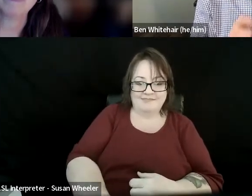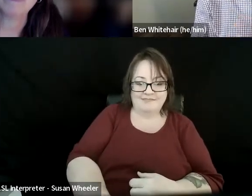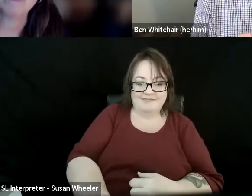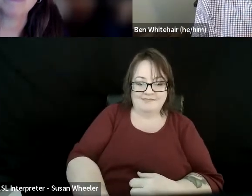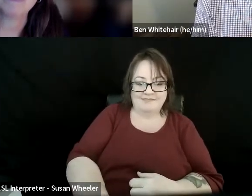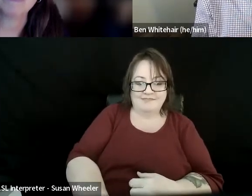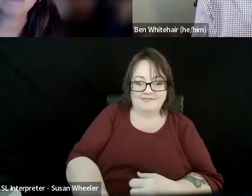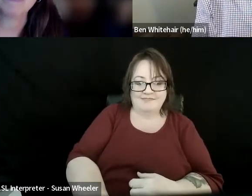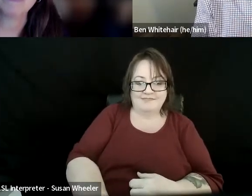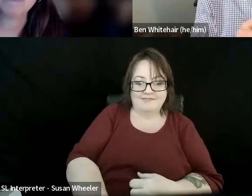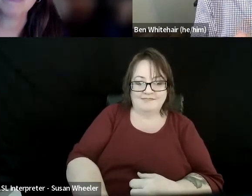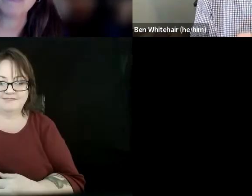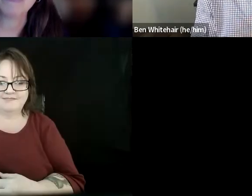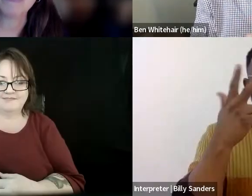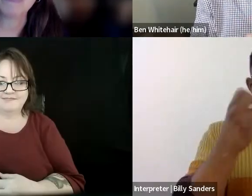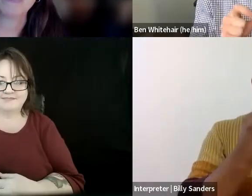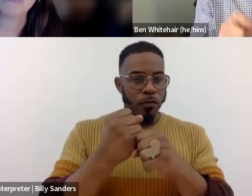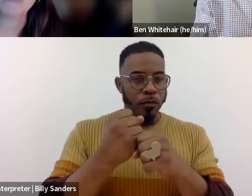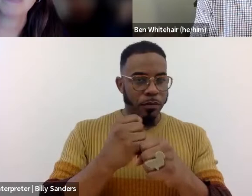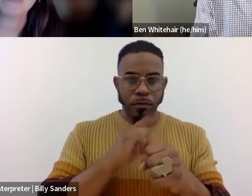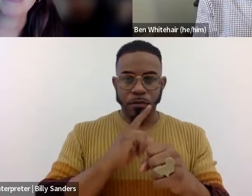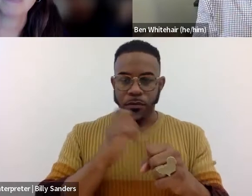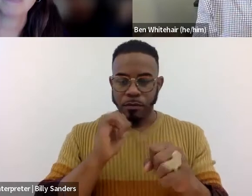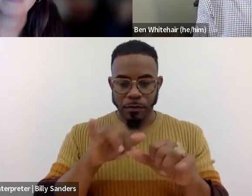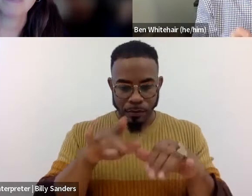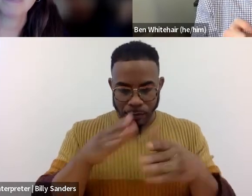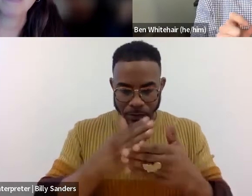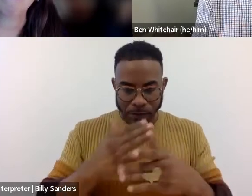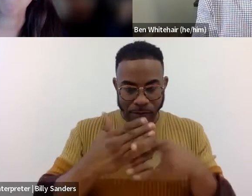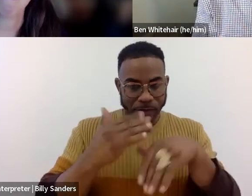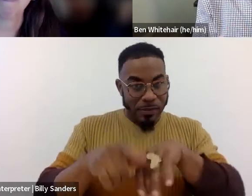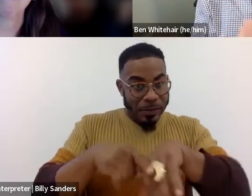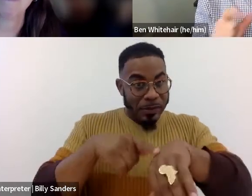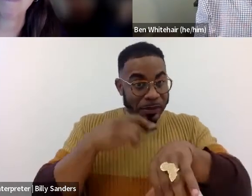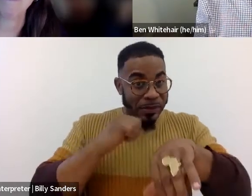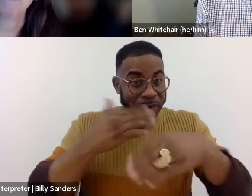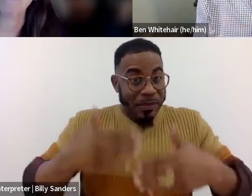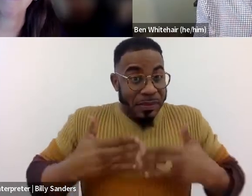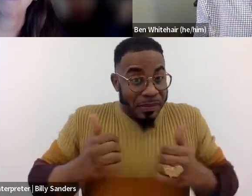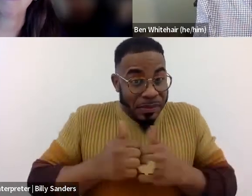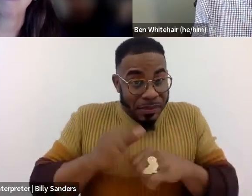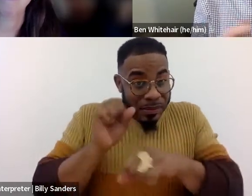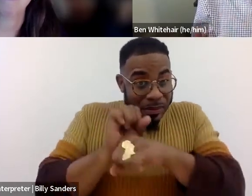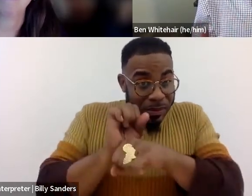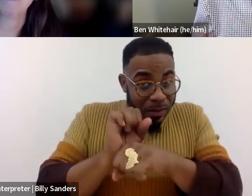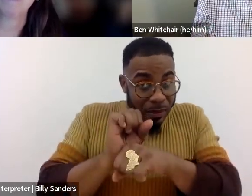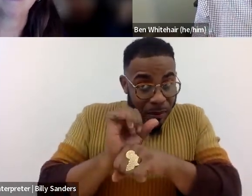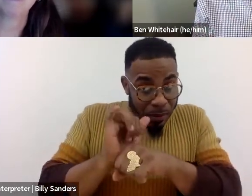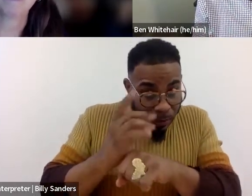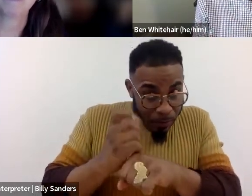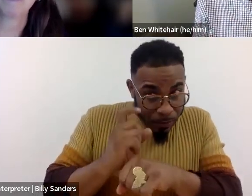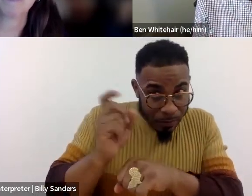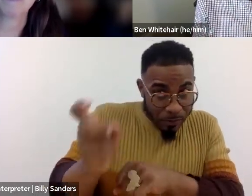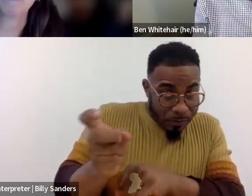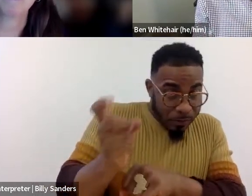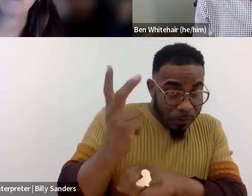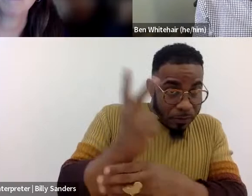but I'm not sure if I could stay in this part of the country that long. If I'm not happy with the job, can't I just give two weeks notice and move on?